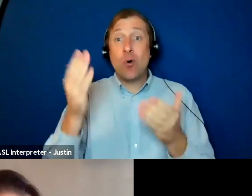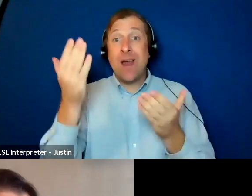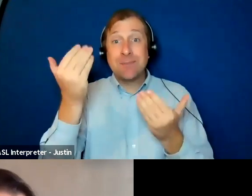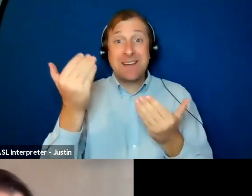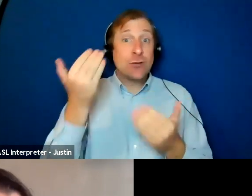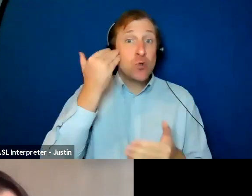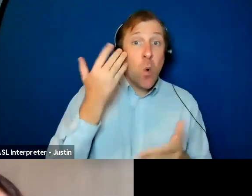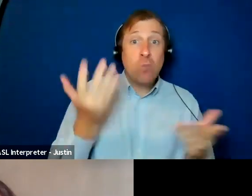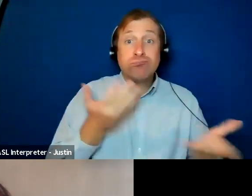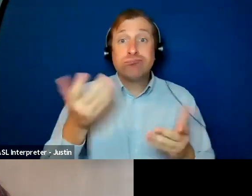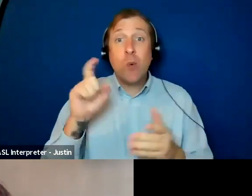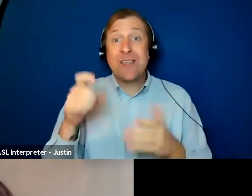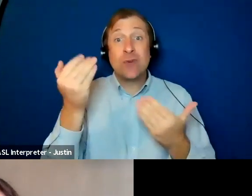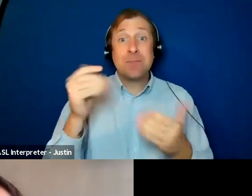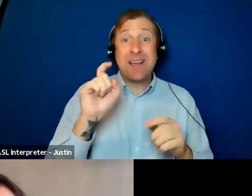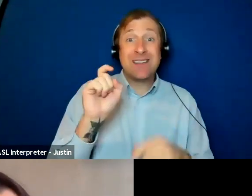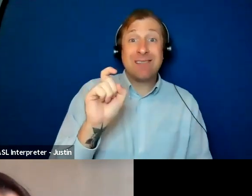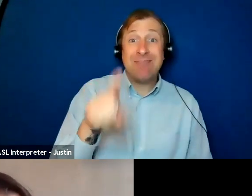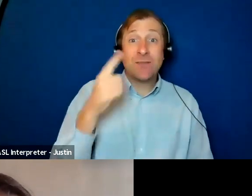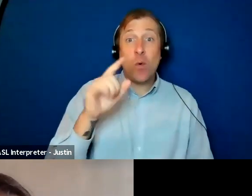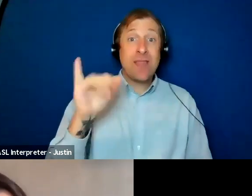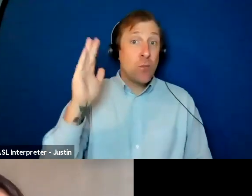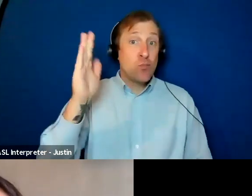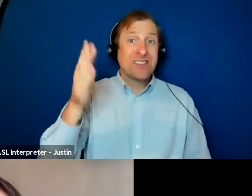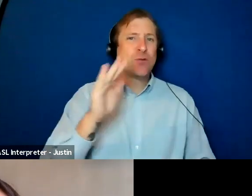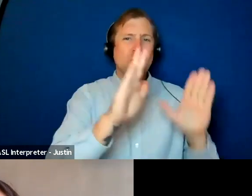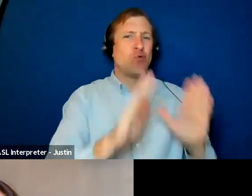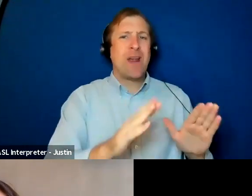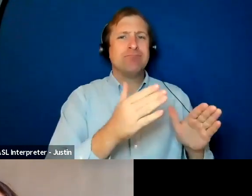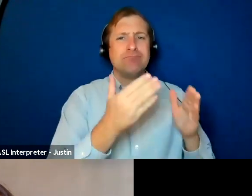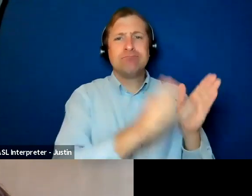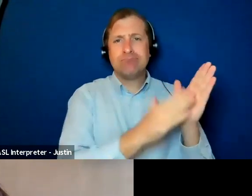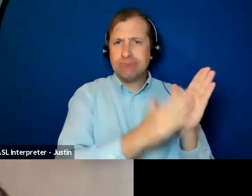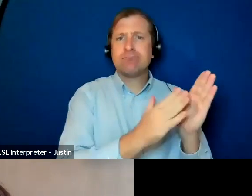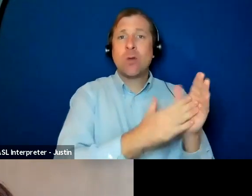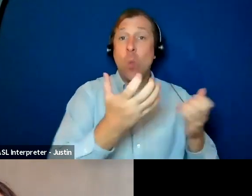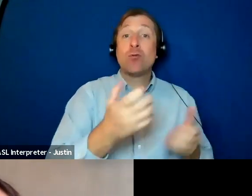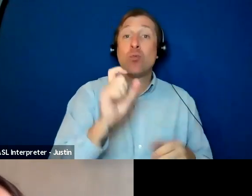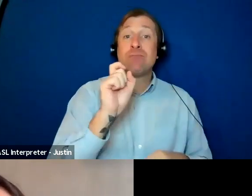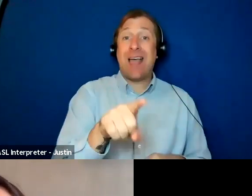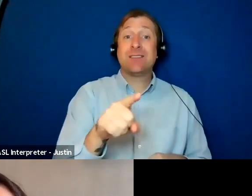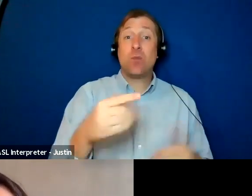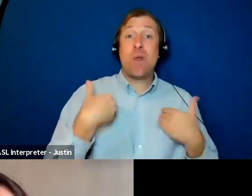and know what to expect and what to ask for. The presentation was terrific. I want to ask you, we have a, we have a bunch of questions,